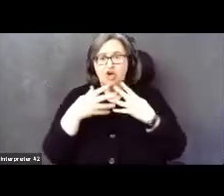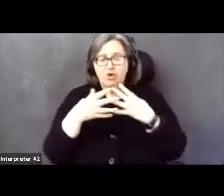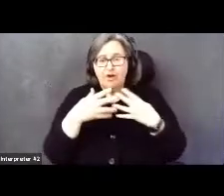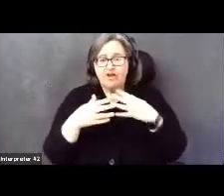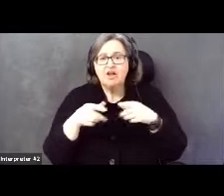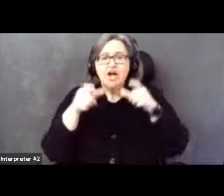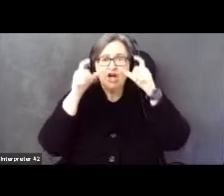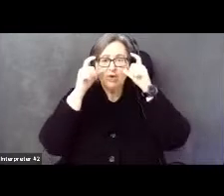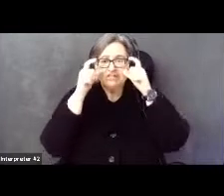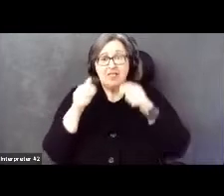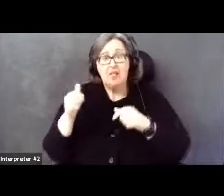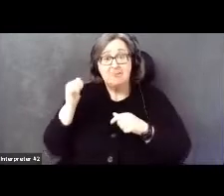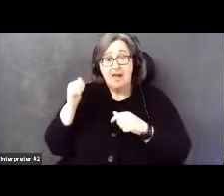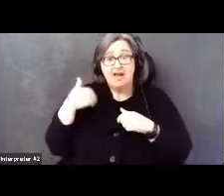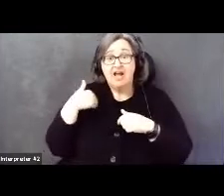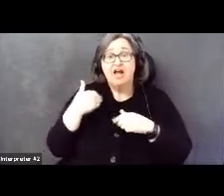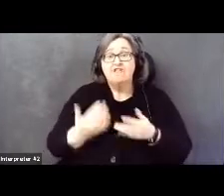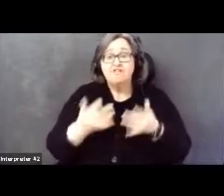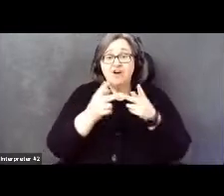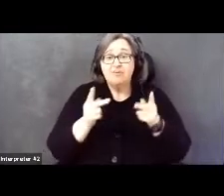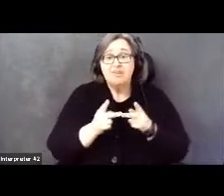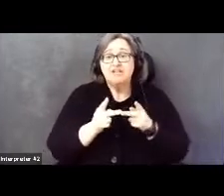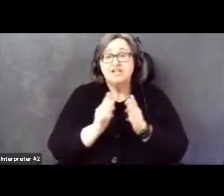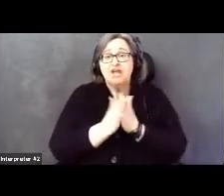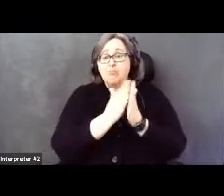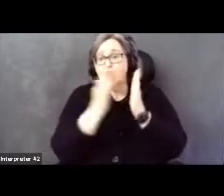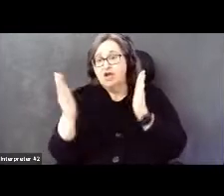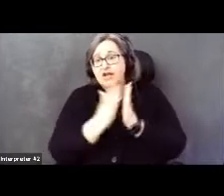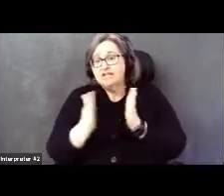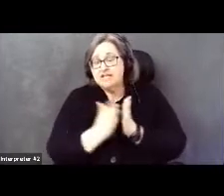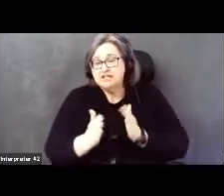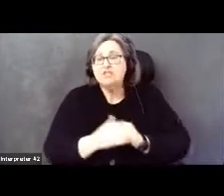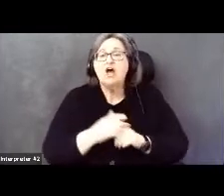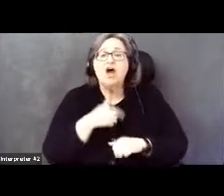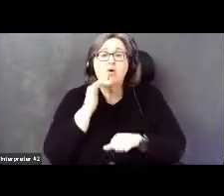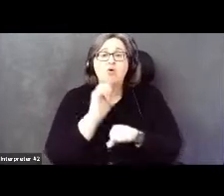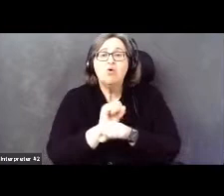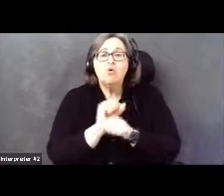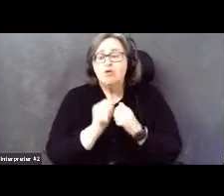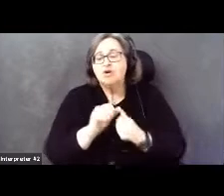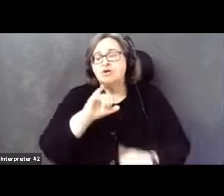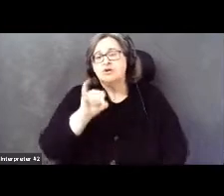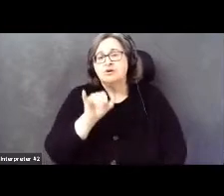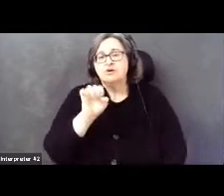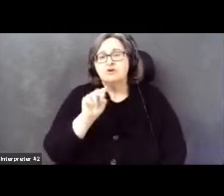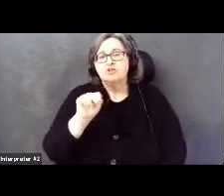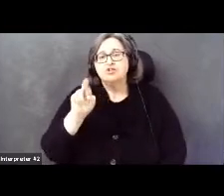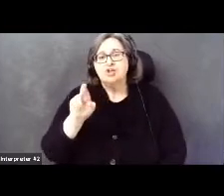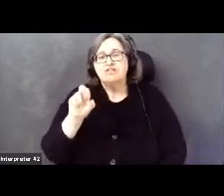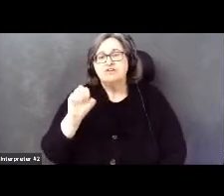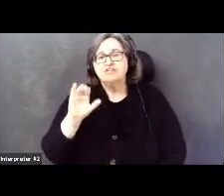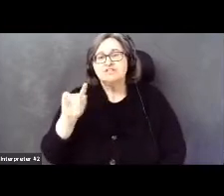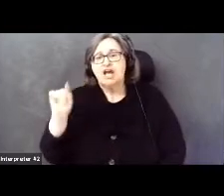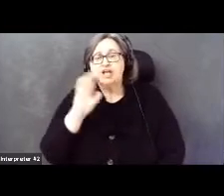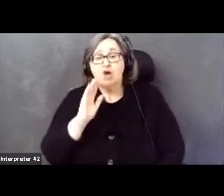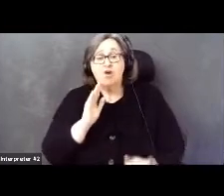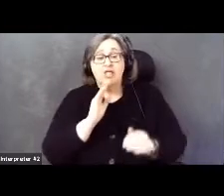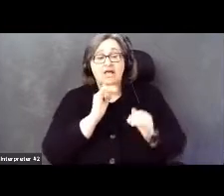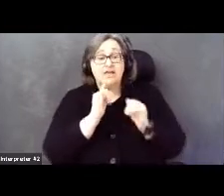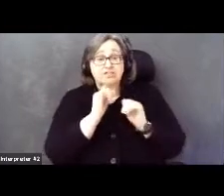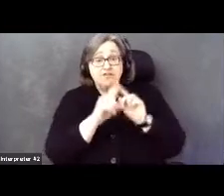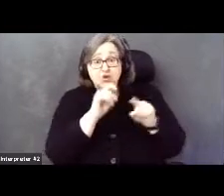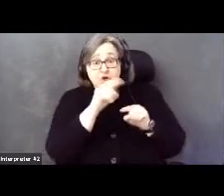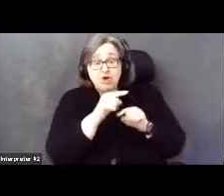and fireplace. I'm going to be working with Jennifer Scott and raising some questions.